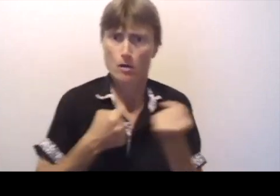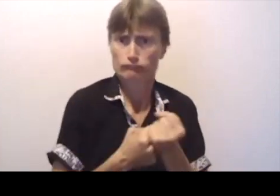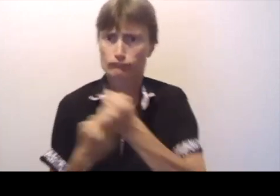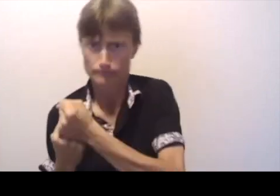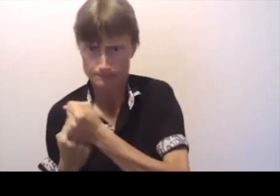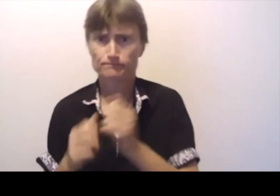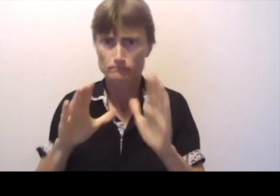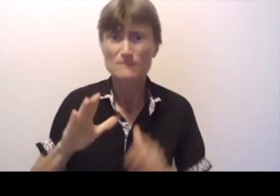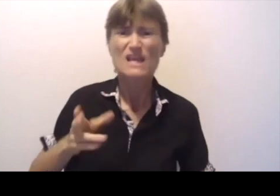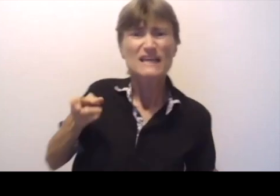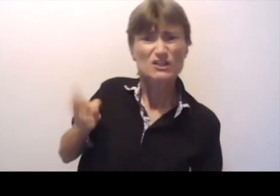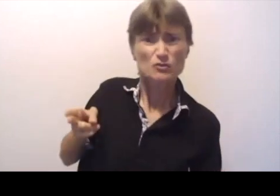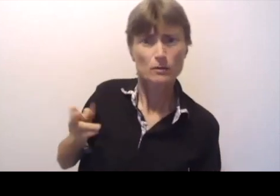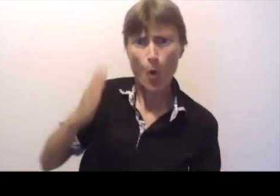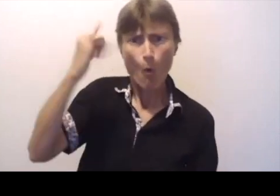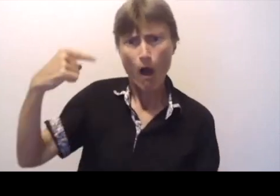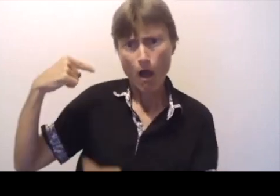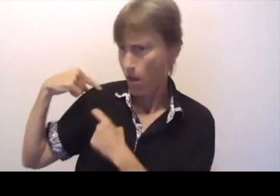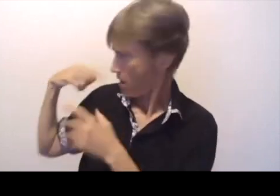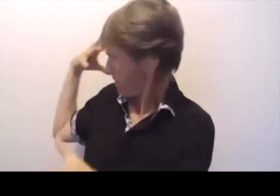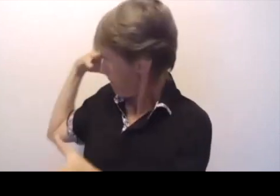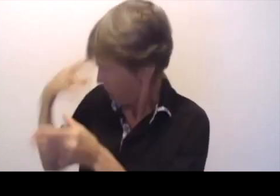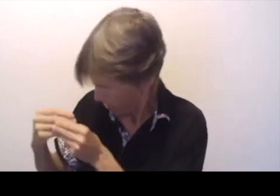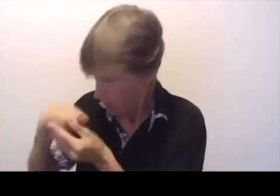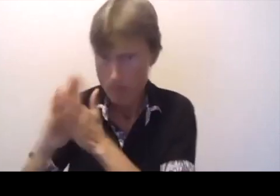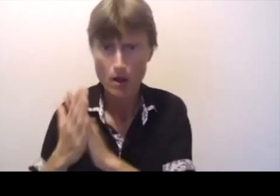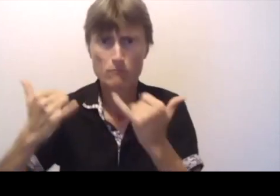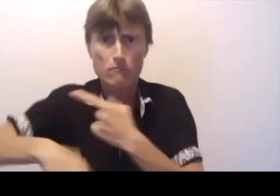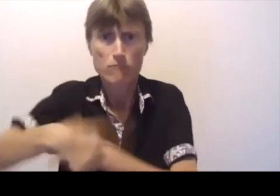to this moment next